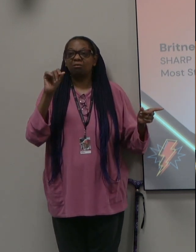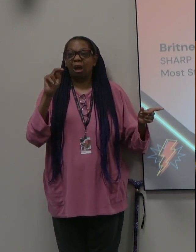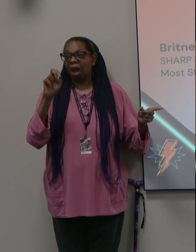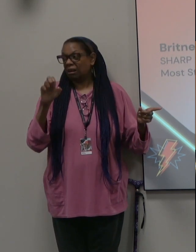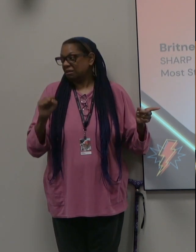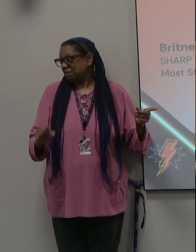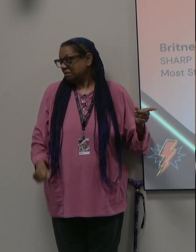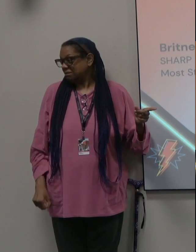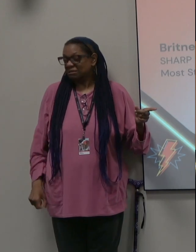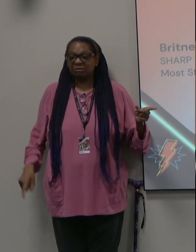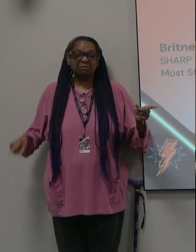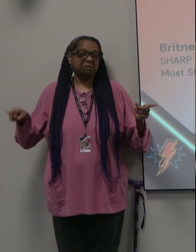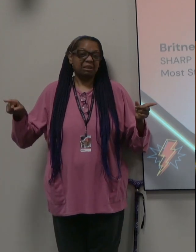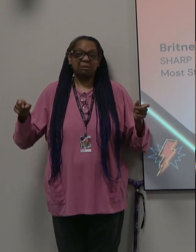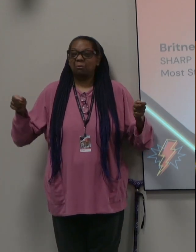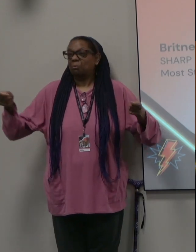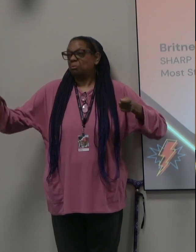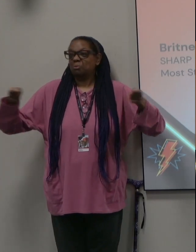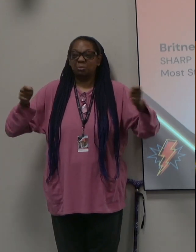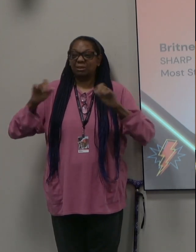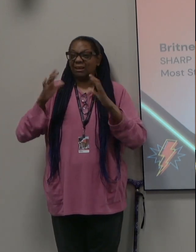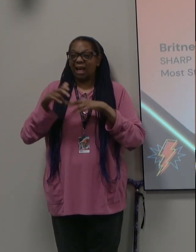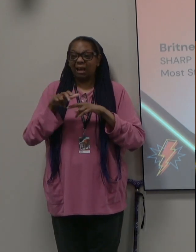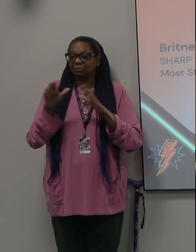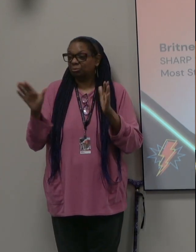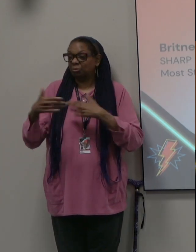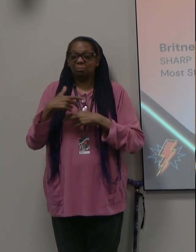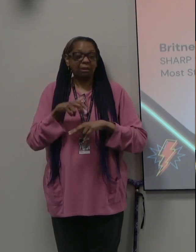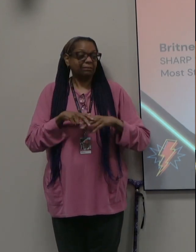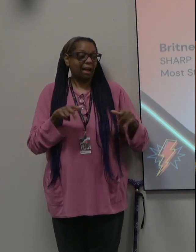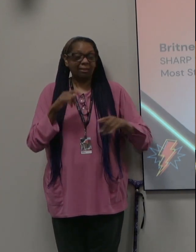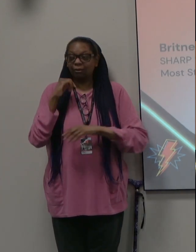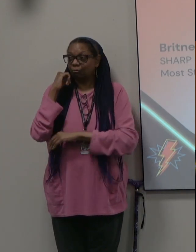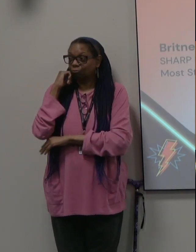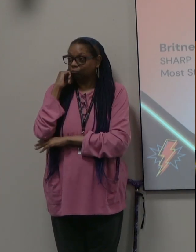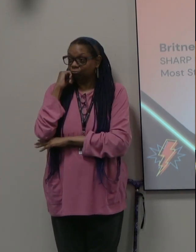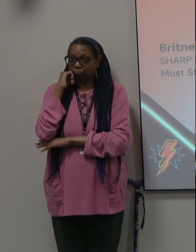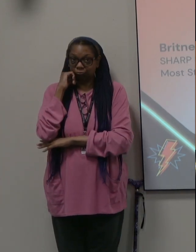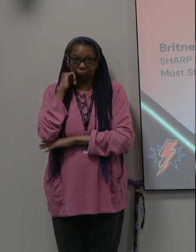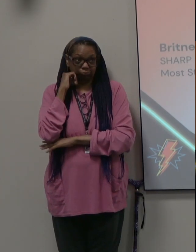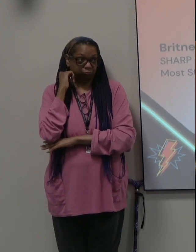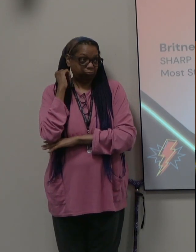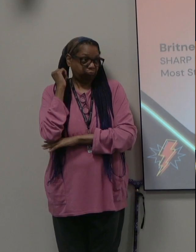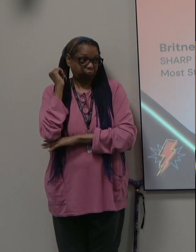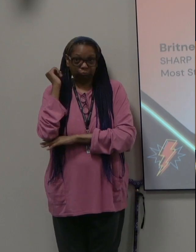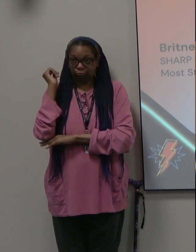but that girl was relentless. She was managing the classroom, had